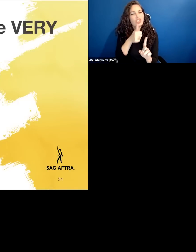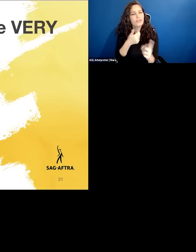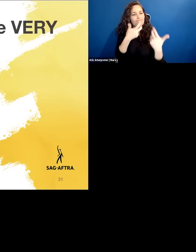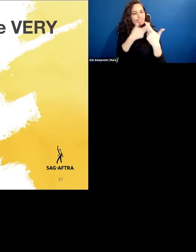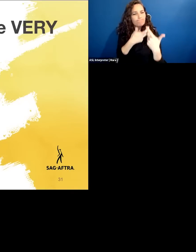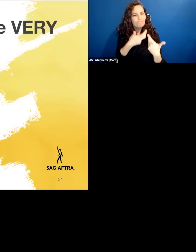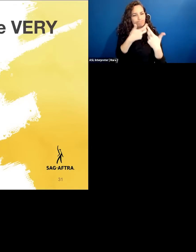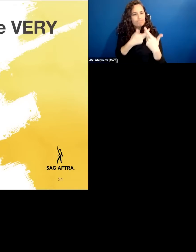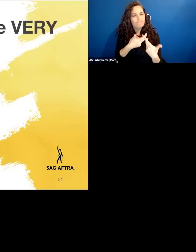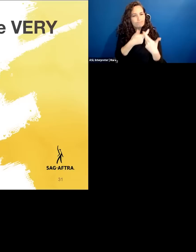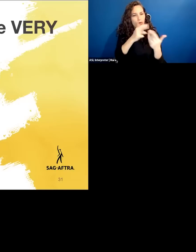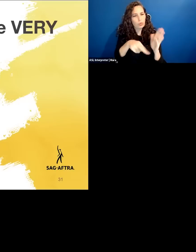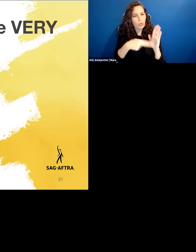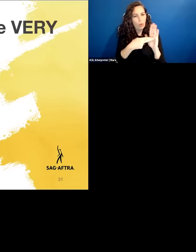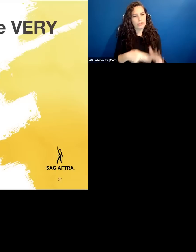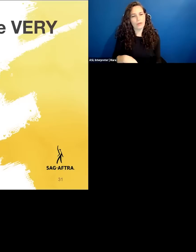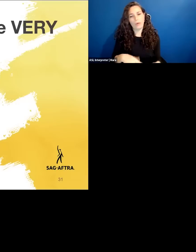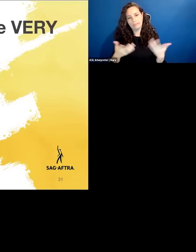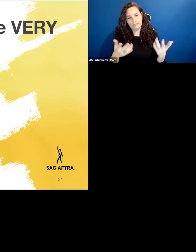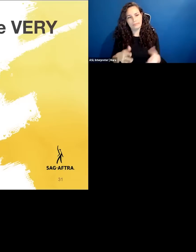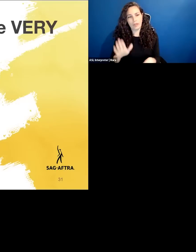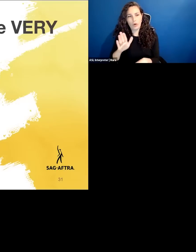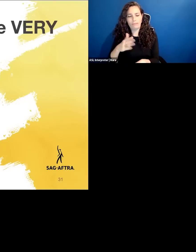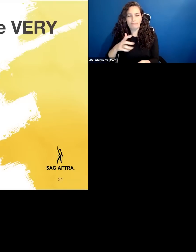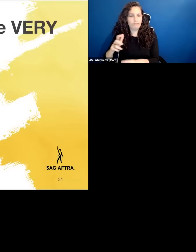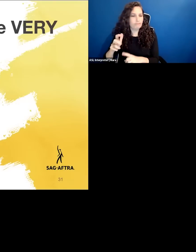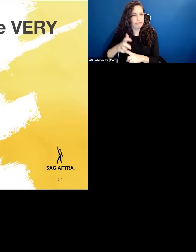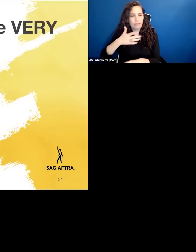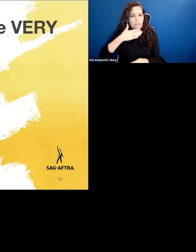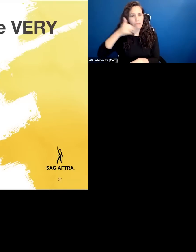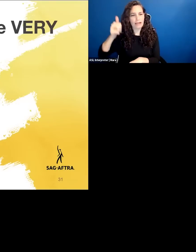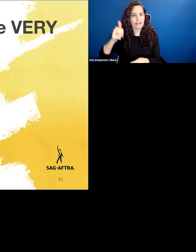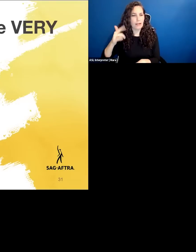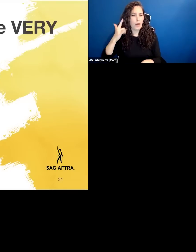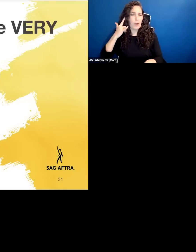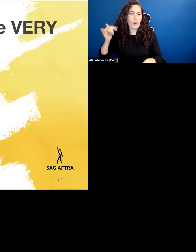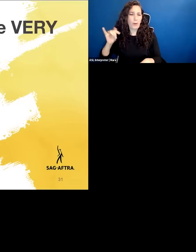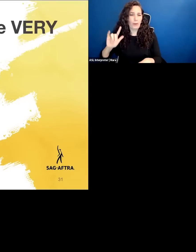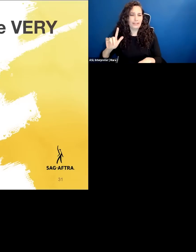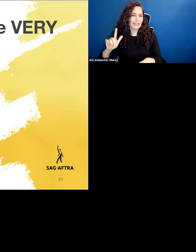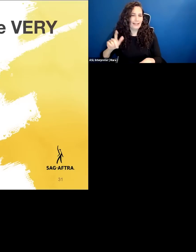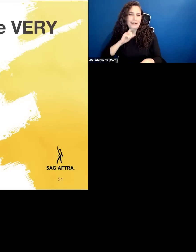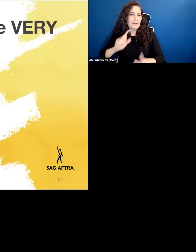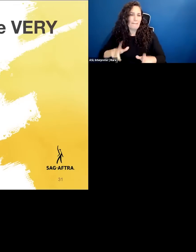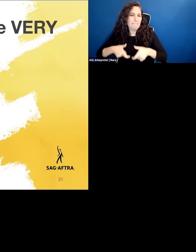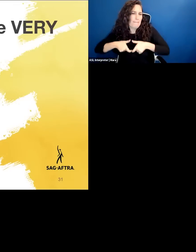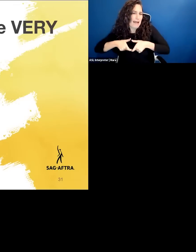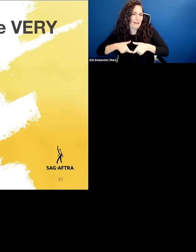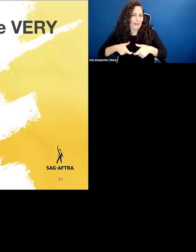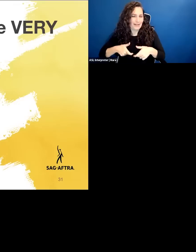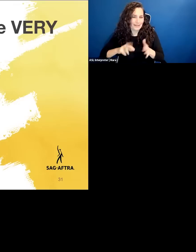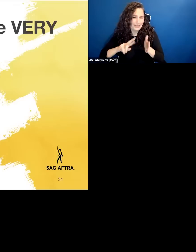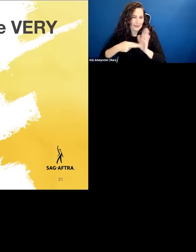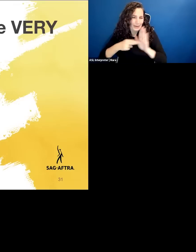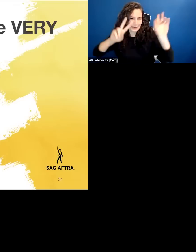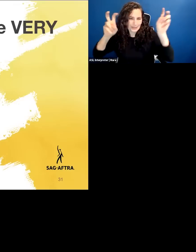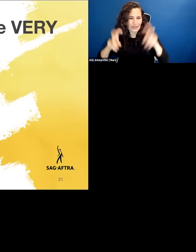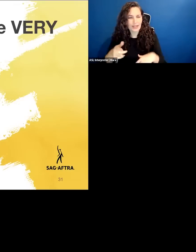so for instance your gold medal role, then, and let's say you're connected with someone that's working on the project, you can let your rep know something like this,